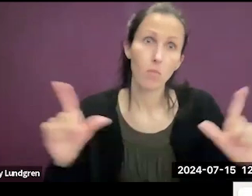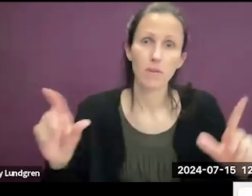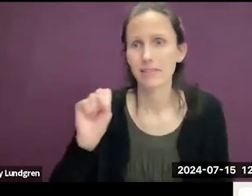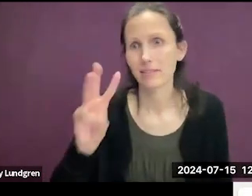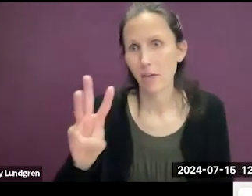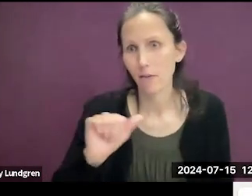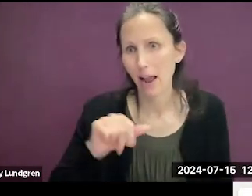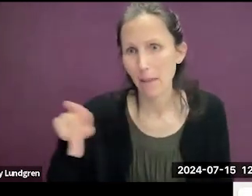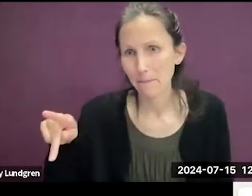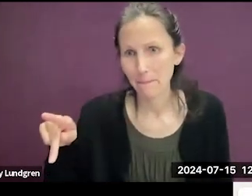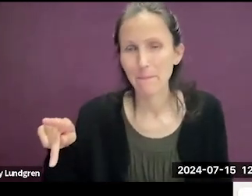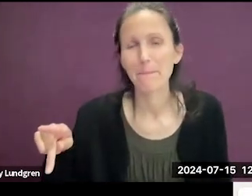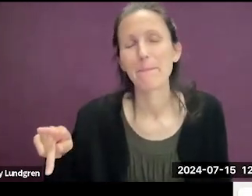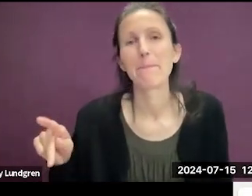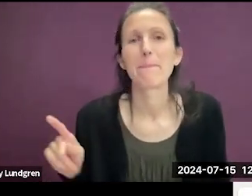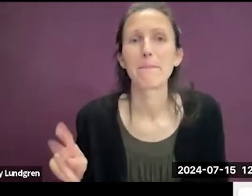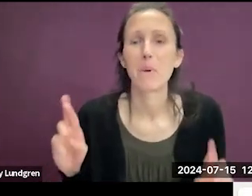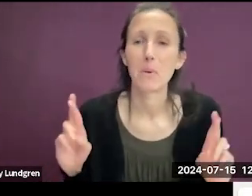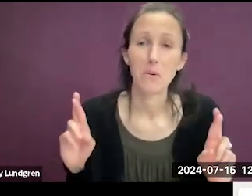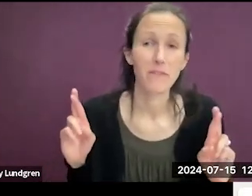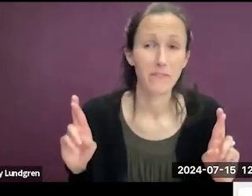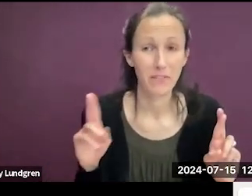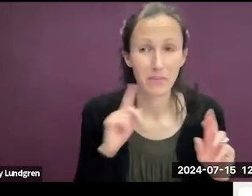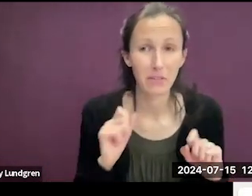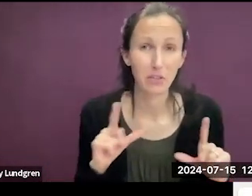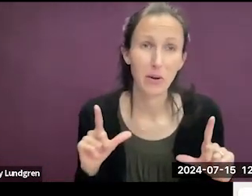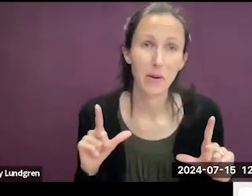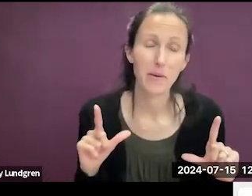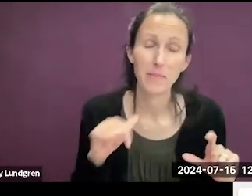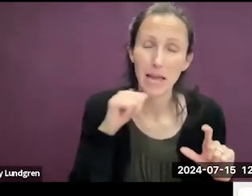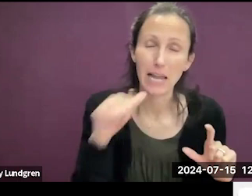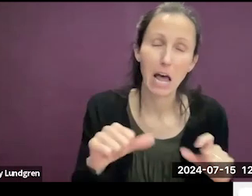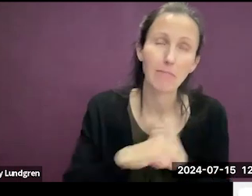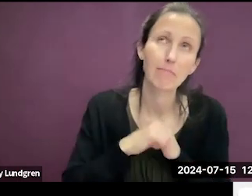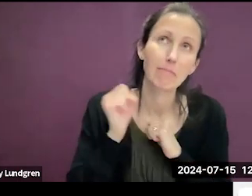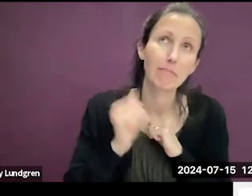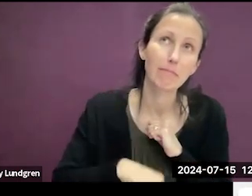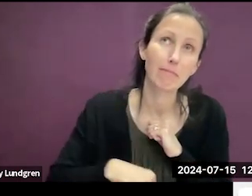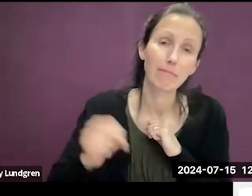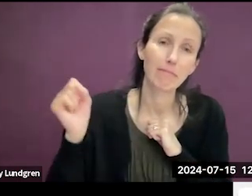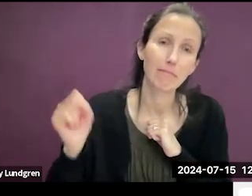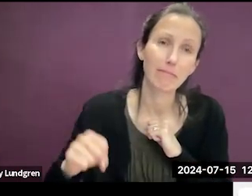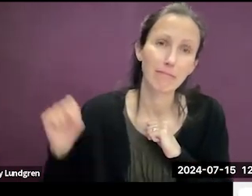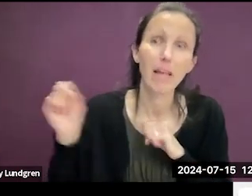Hopefully it's going to show on my screen and not take too terribly long. But within the Software Center